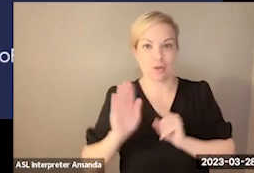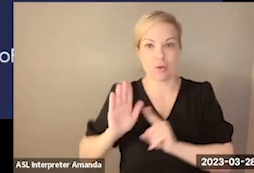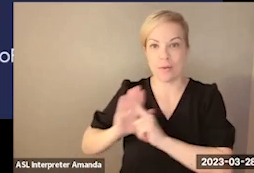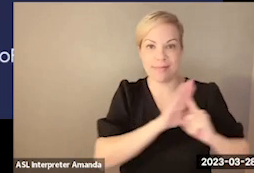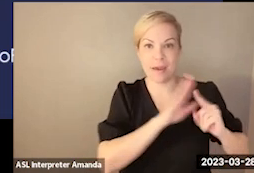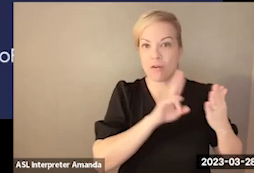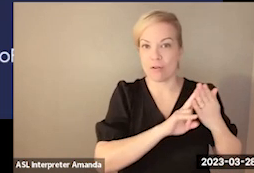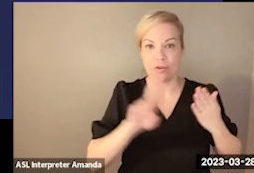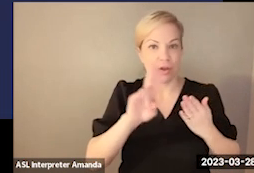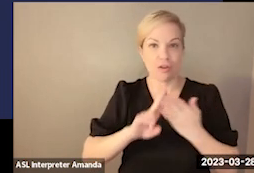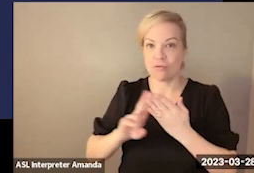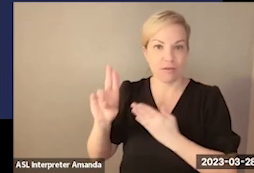Debbie Stine, Science & Technology Policy Academy: And so you'll see